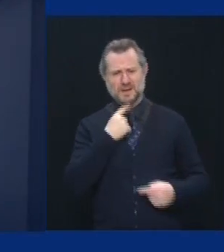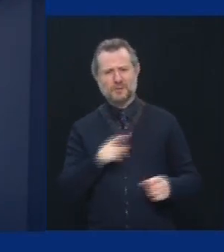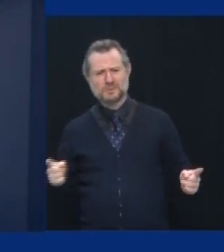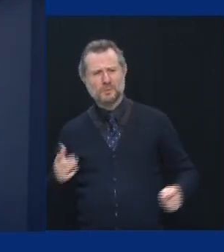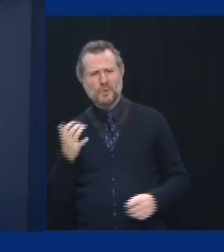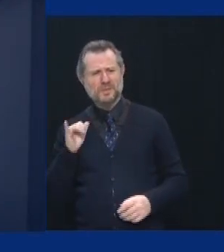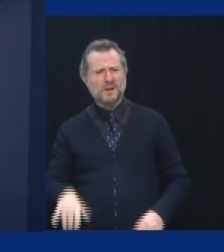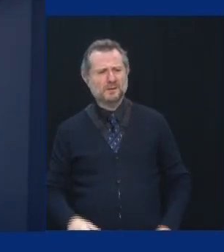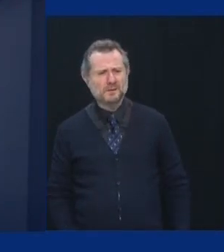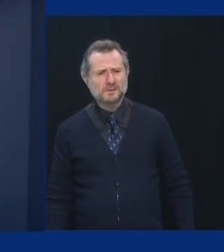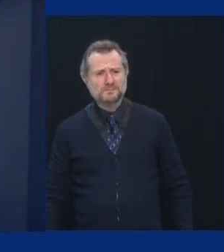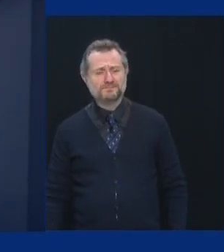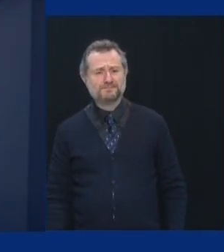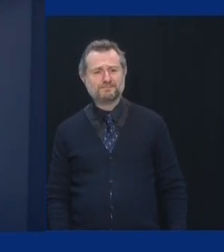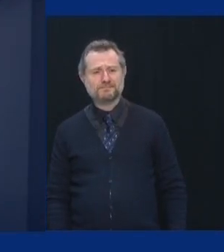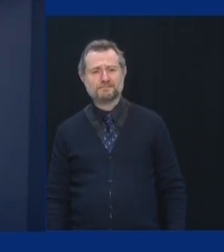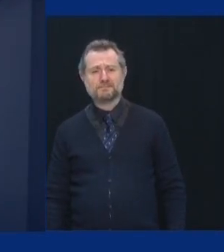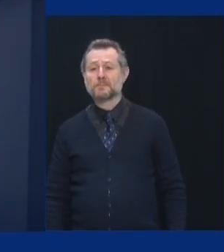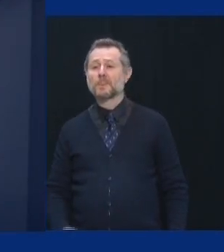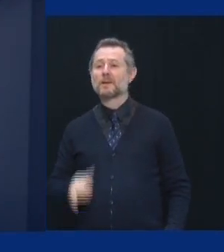ELIGIBLE, BUT YOU DON'T HAVE A